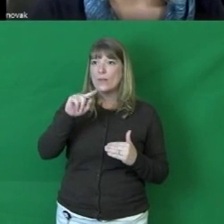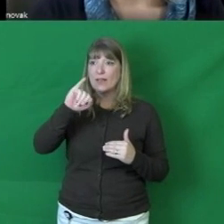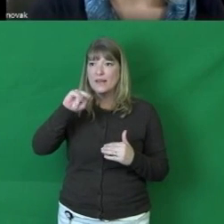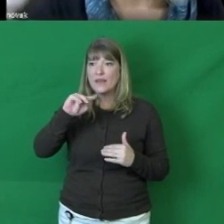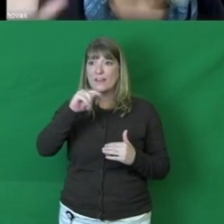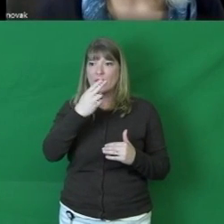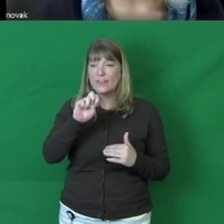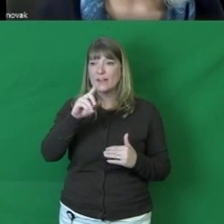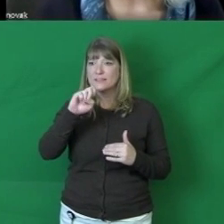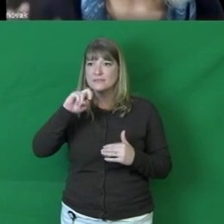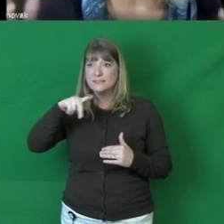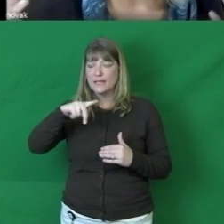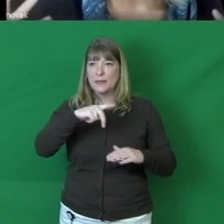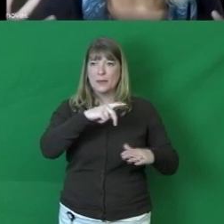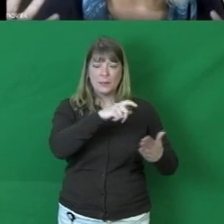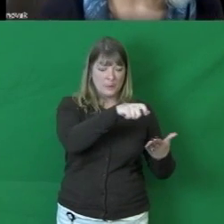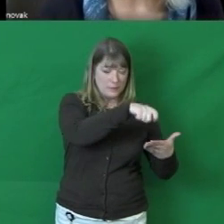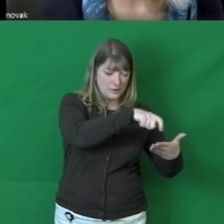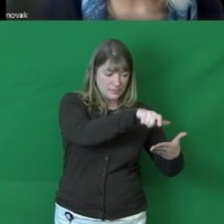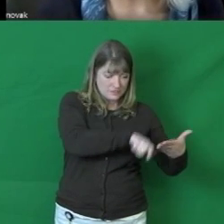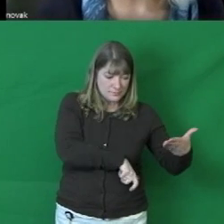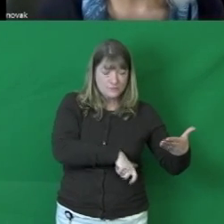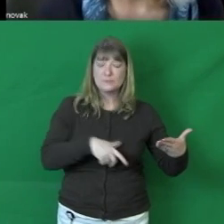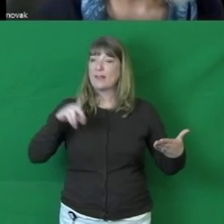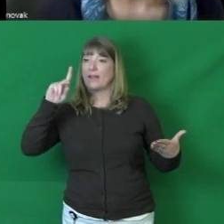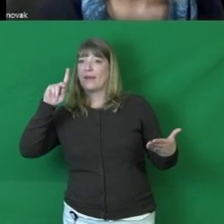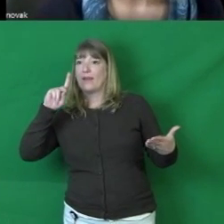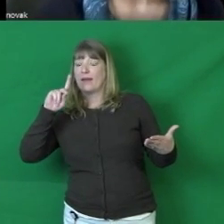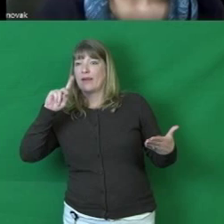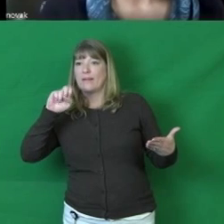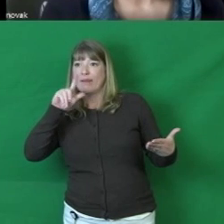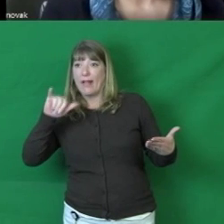here's Kelly Greer's ASL interpretation.